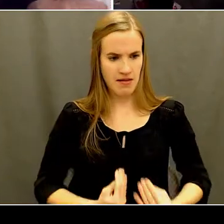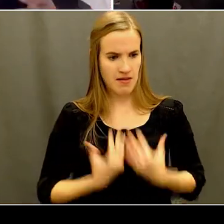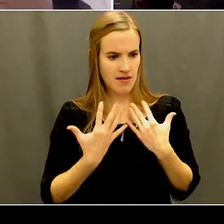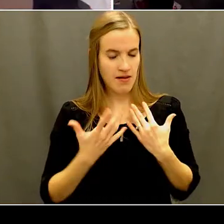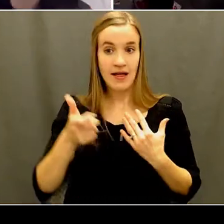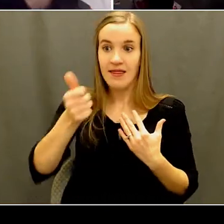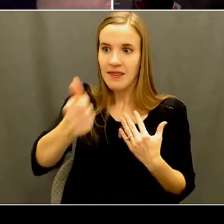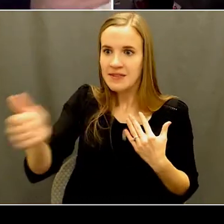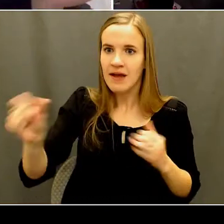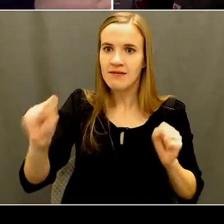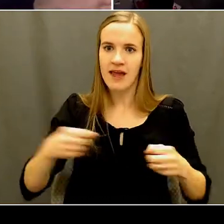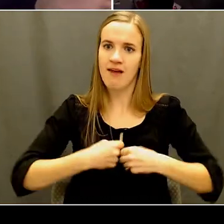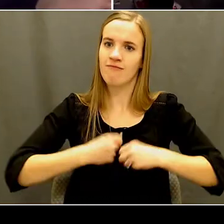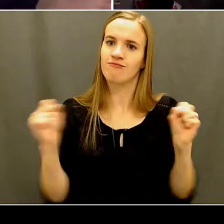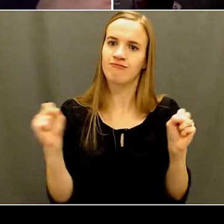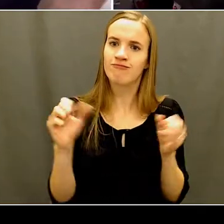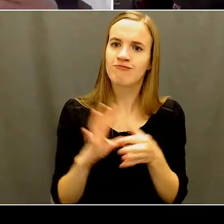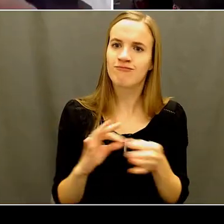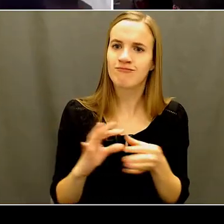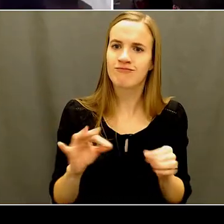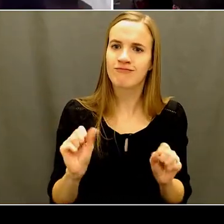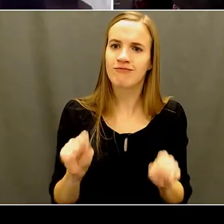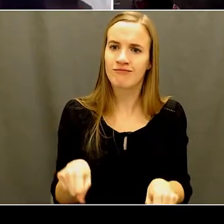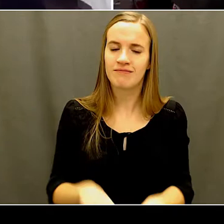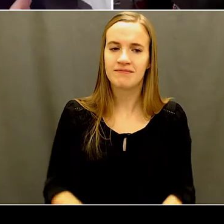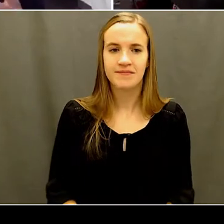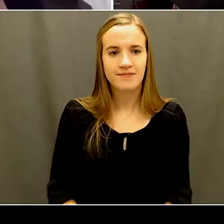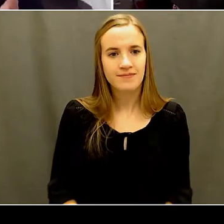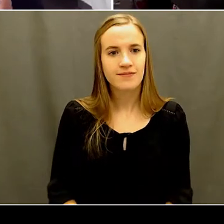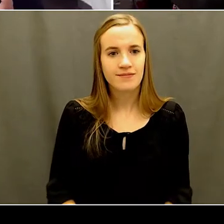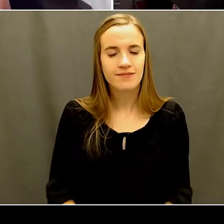you know, where I had basically zero guidance, I tried to understand how I